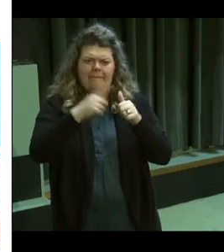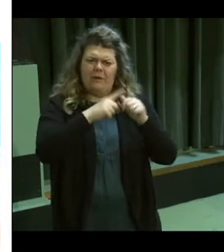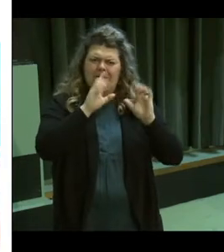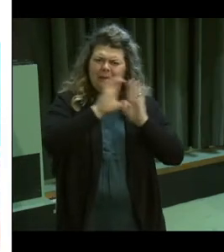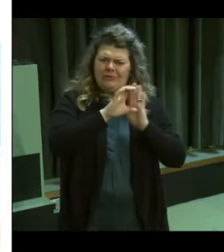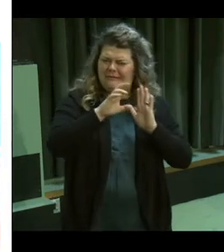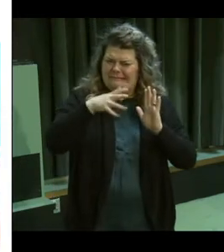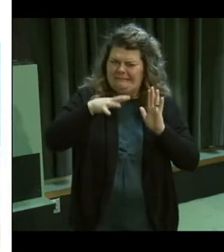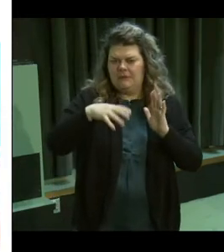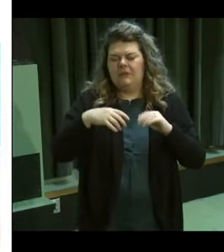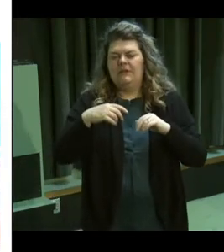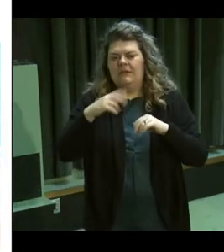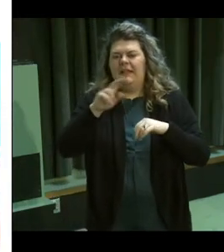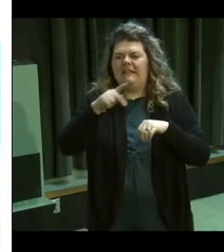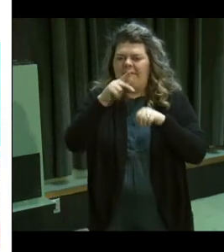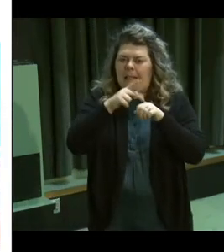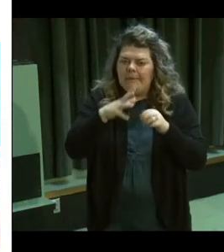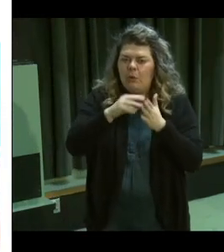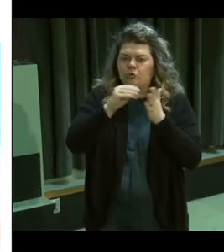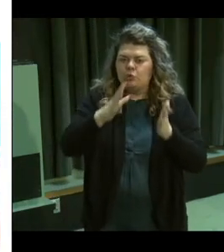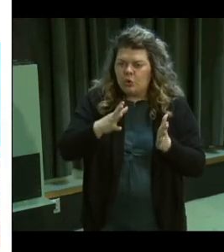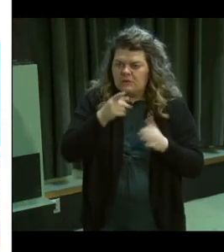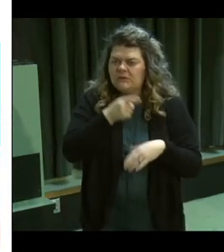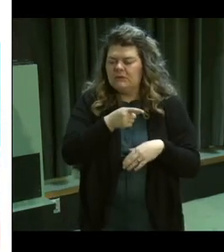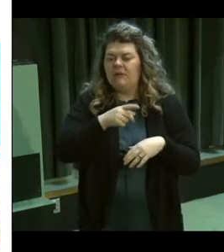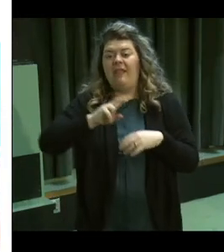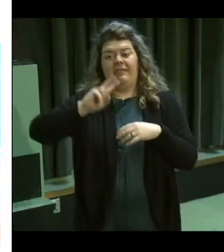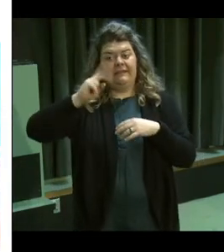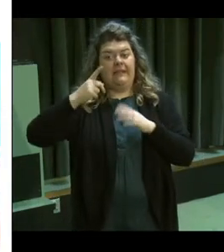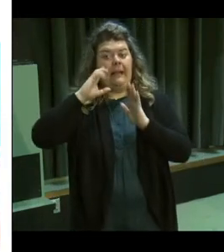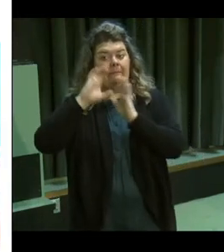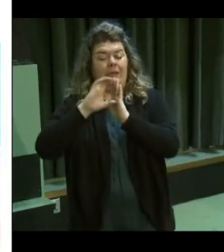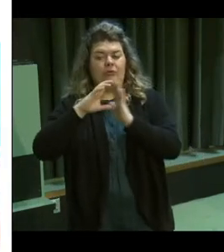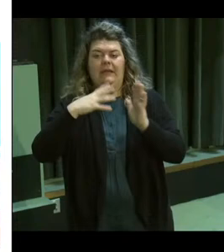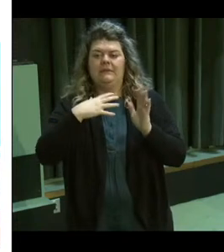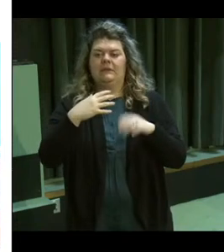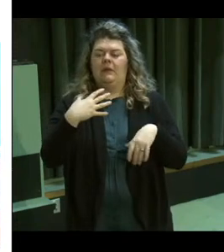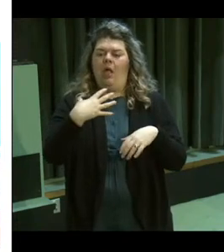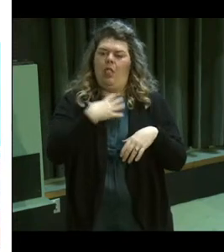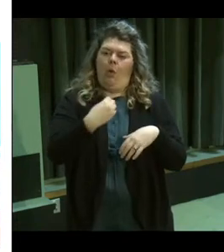first slide you can't see so good. But it's Filipino